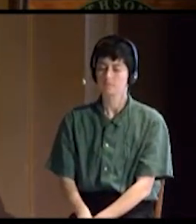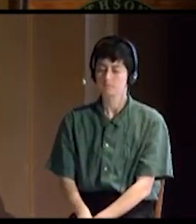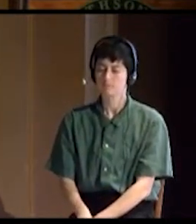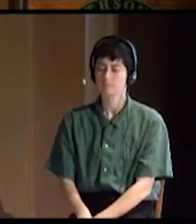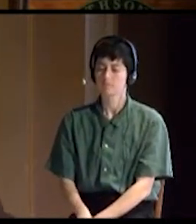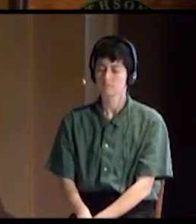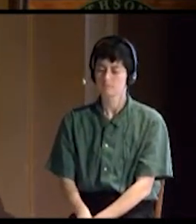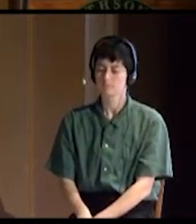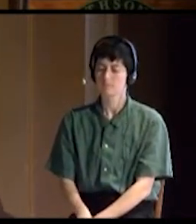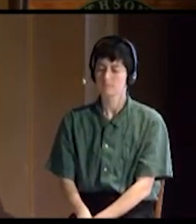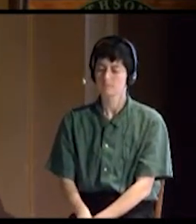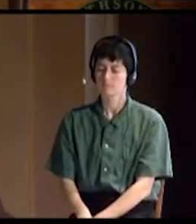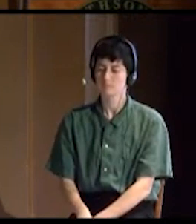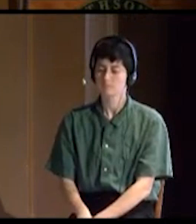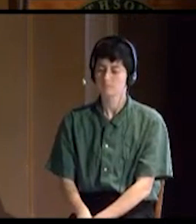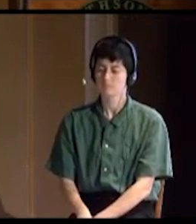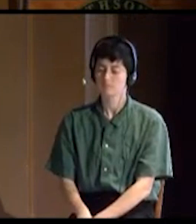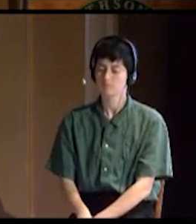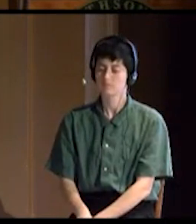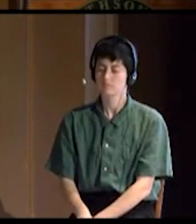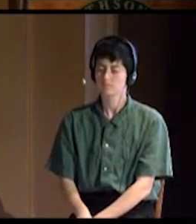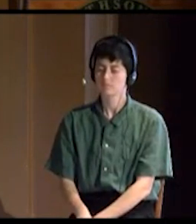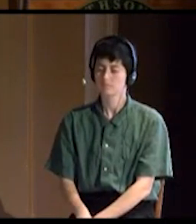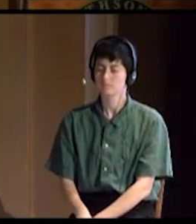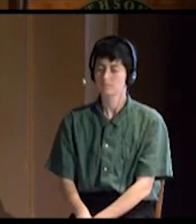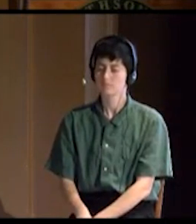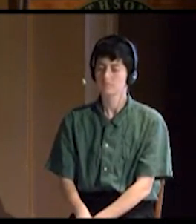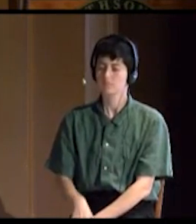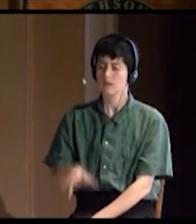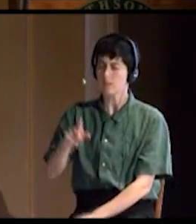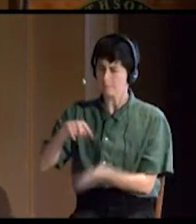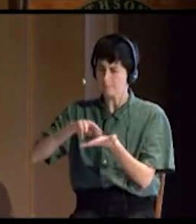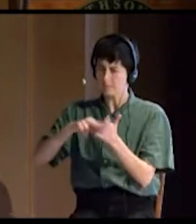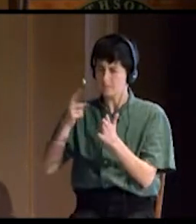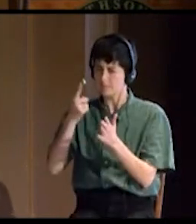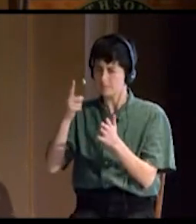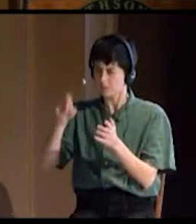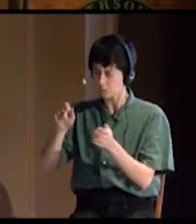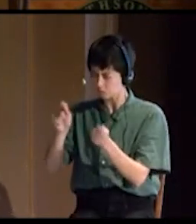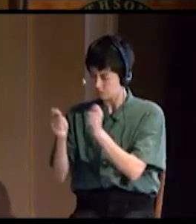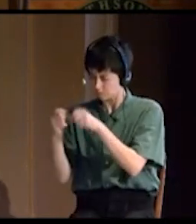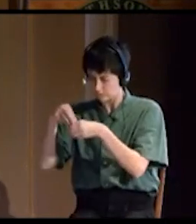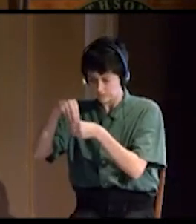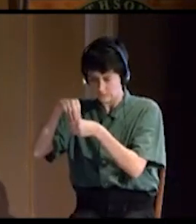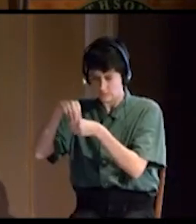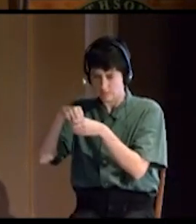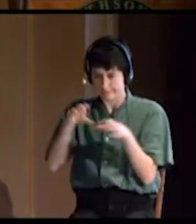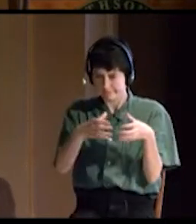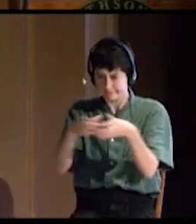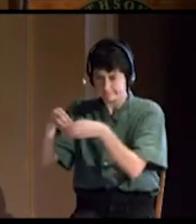and seasonal temperate zone where freezing events are common. In fact, this transition has only been observed in fewer